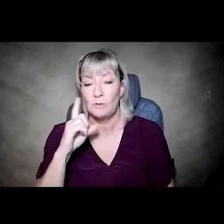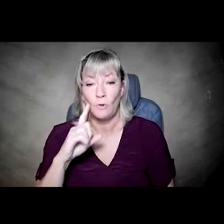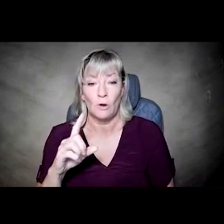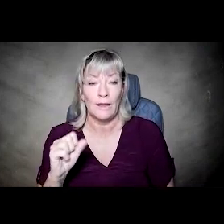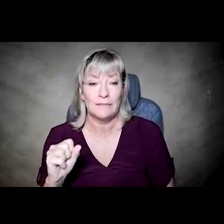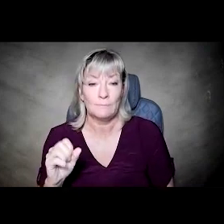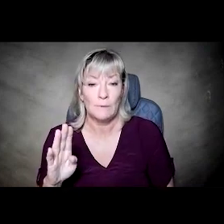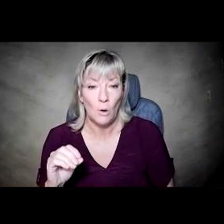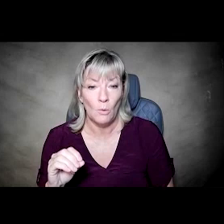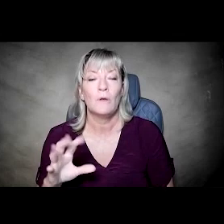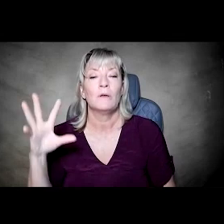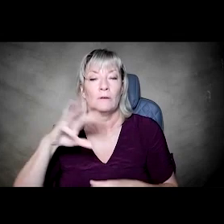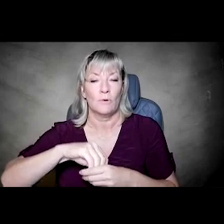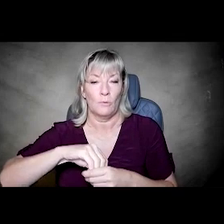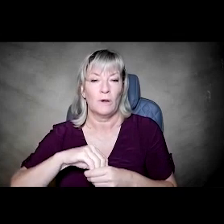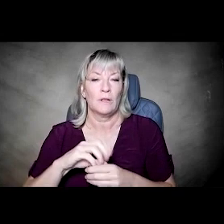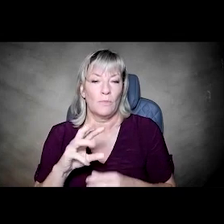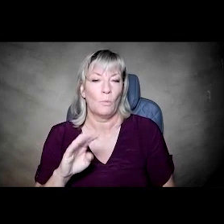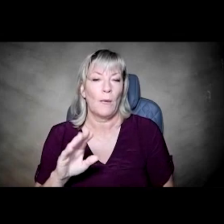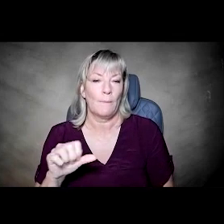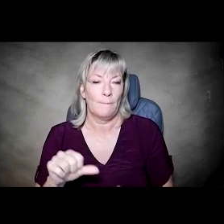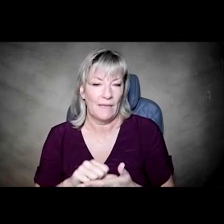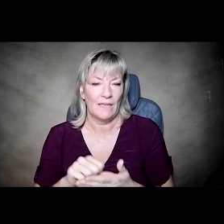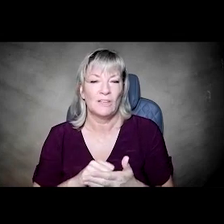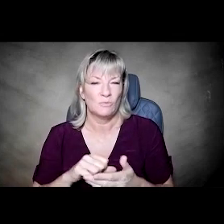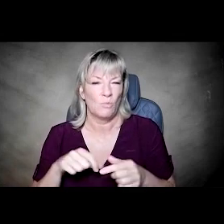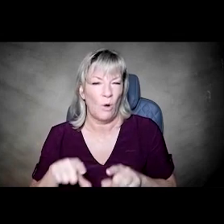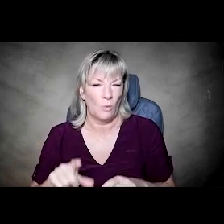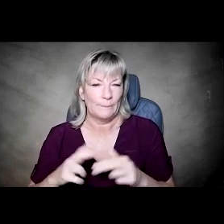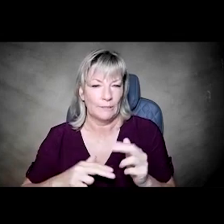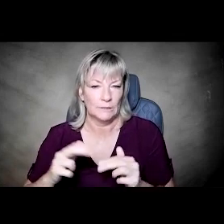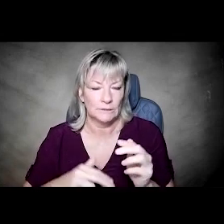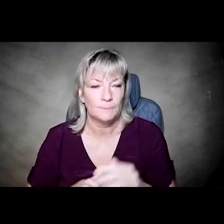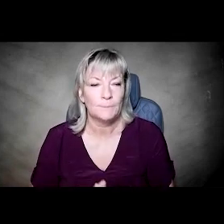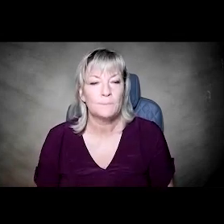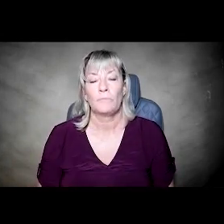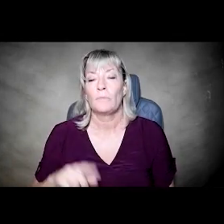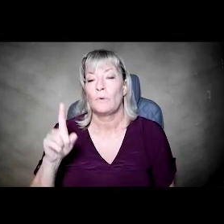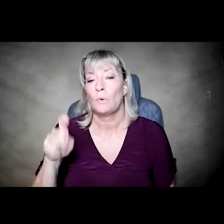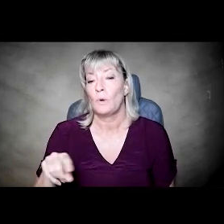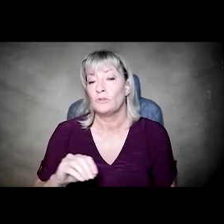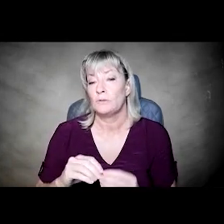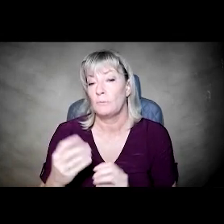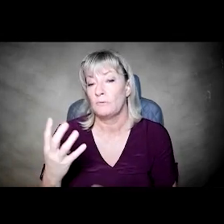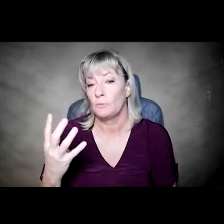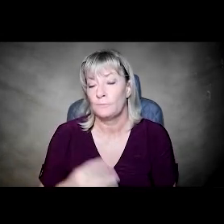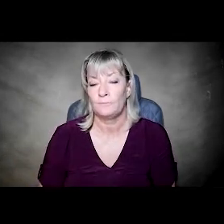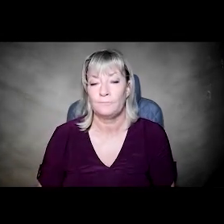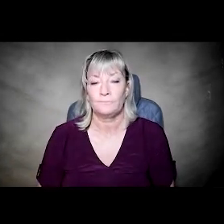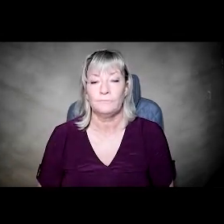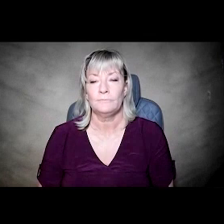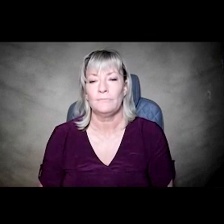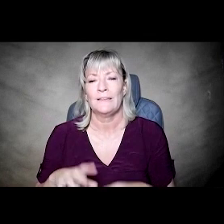pages as they were built. [Rachel] Question 4: